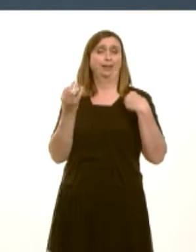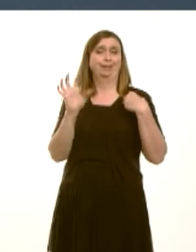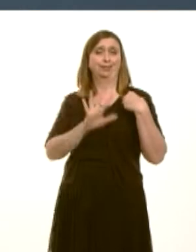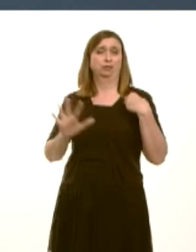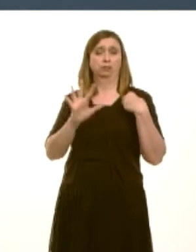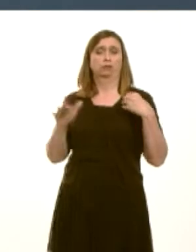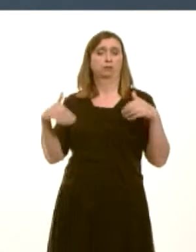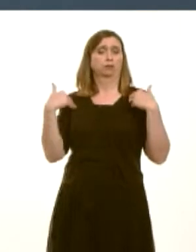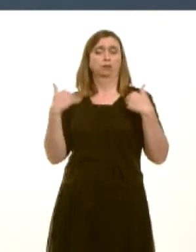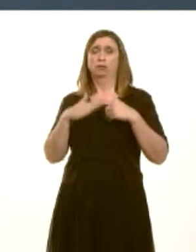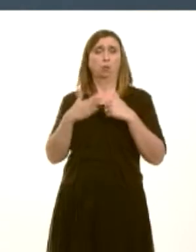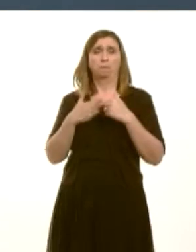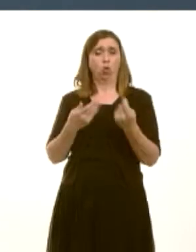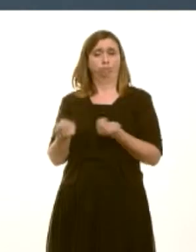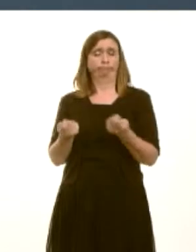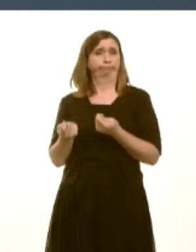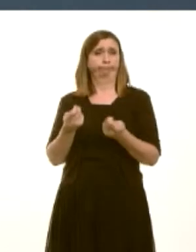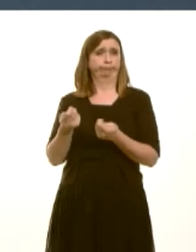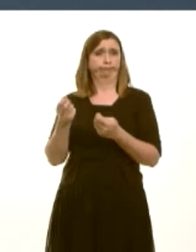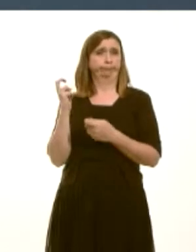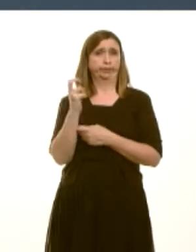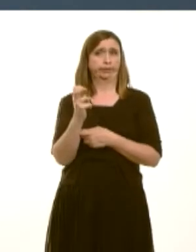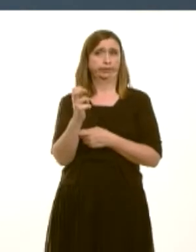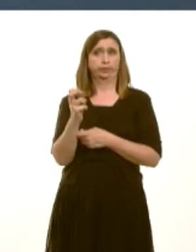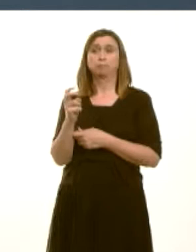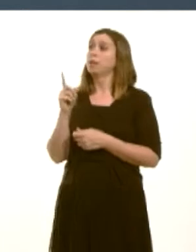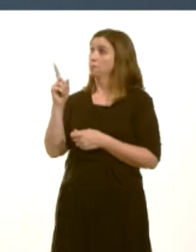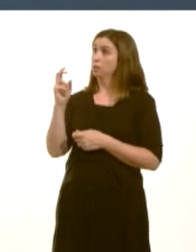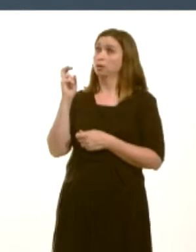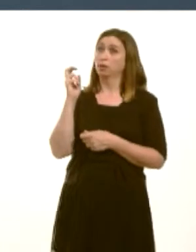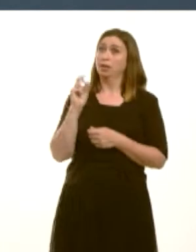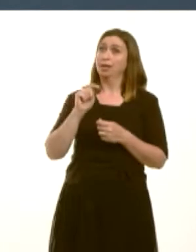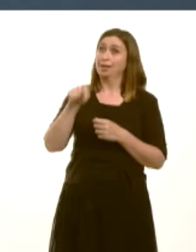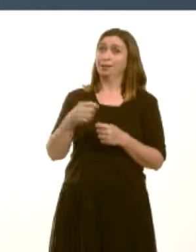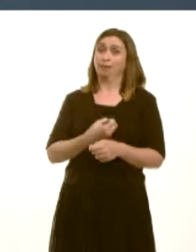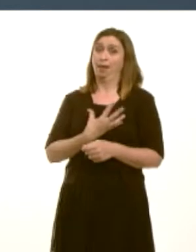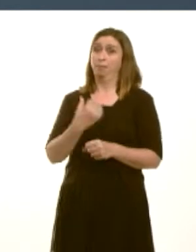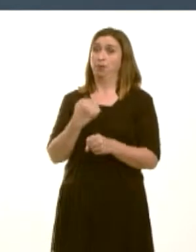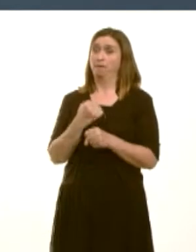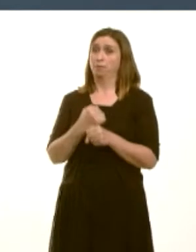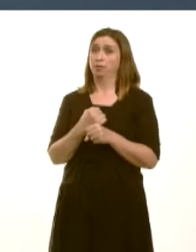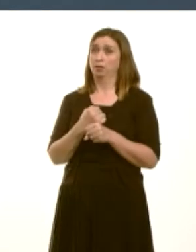First Minister, when bus regulation is devolved by the next Labour Government, what action